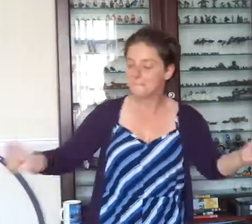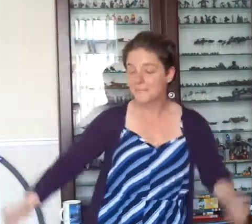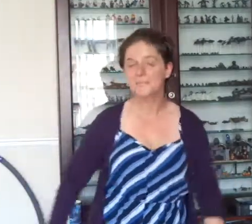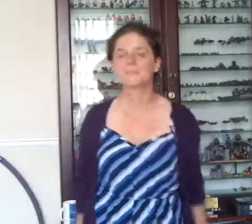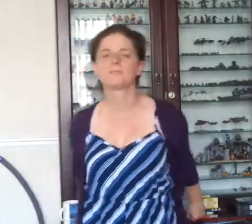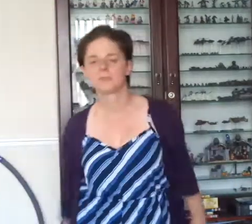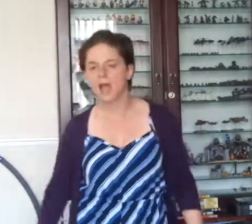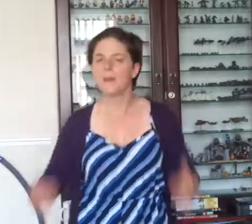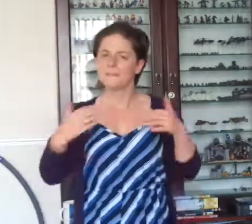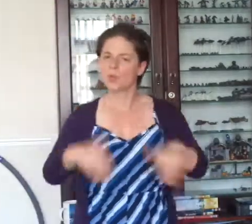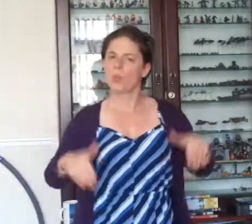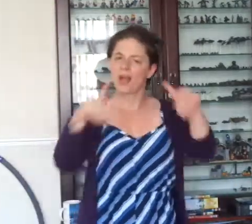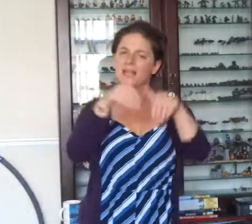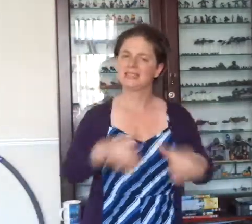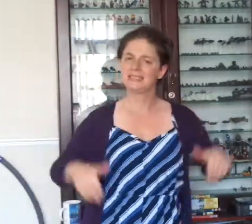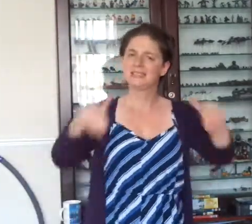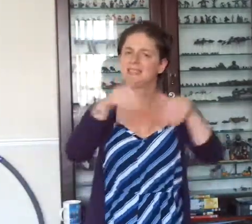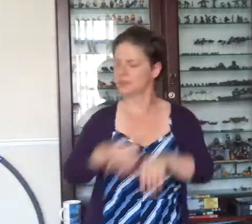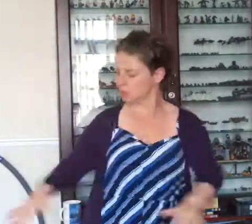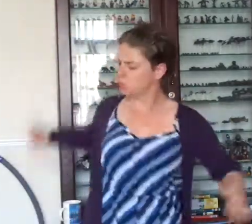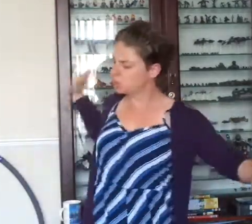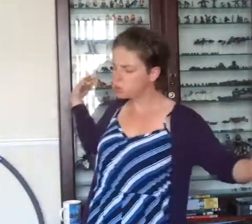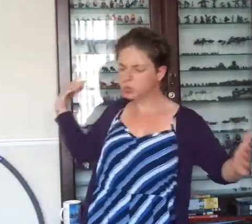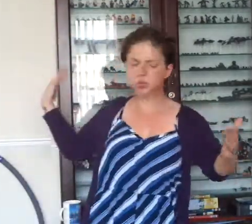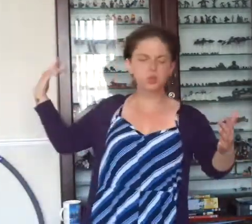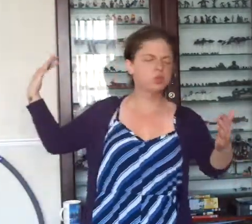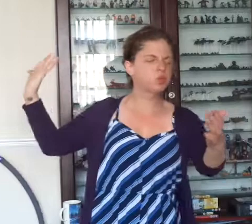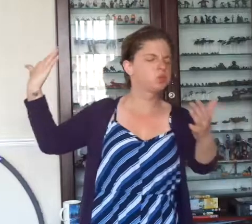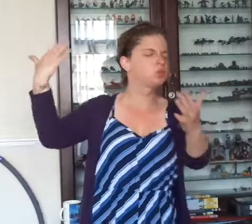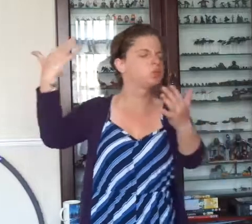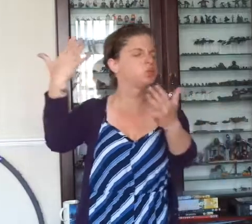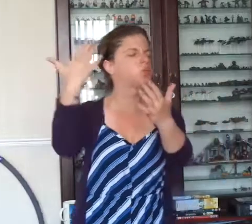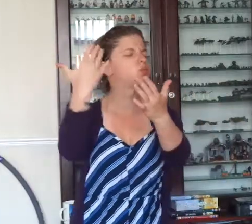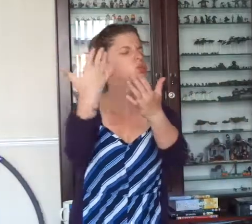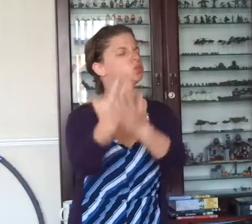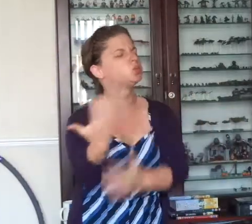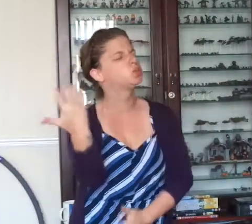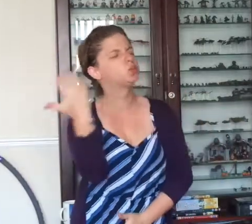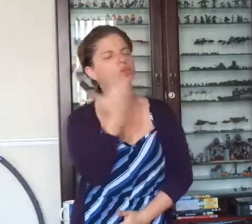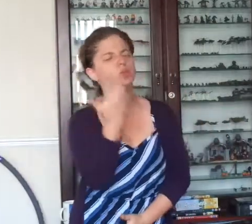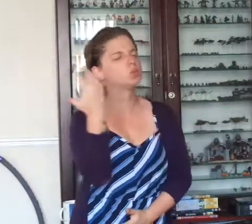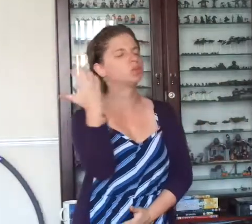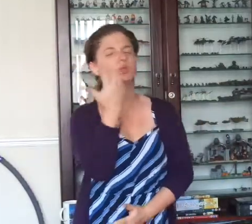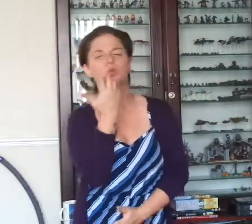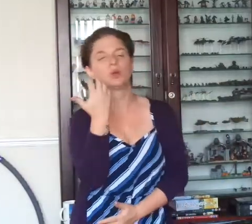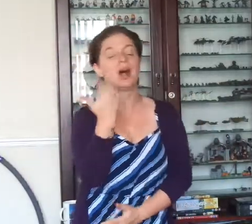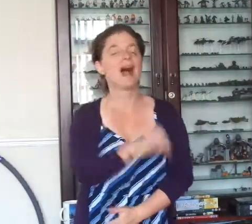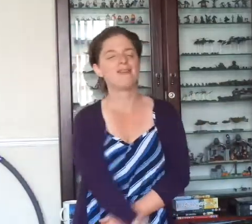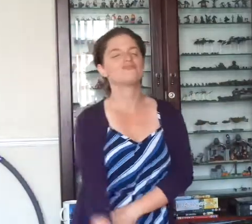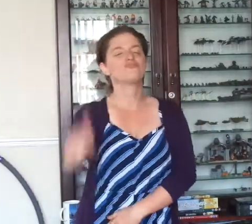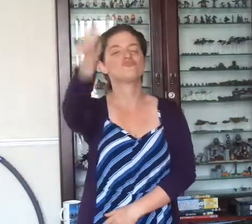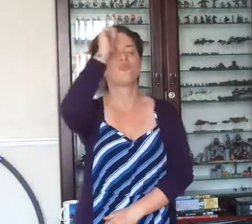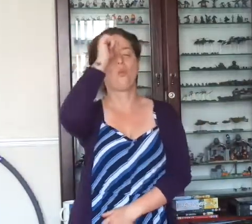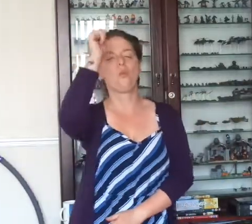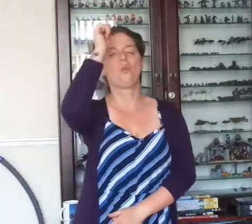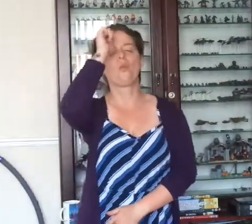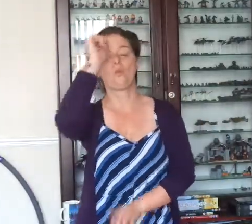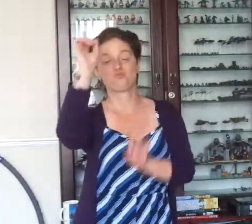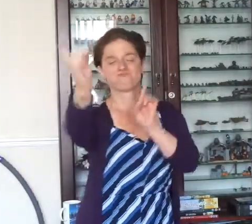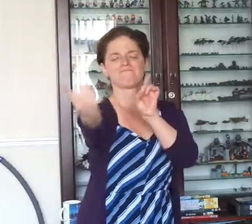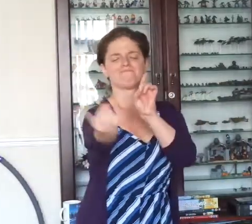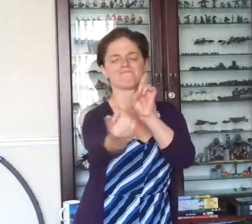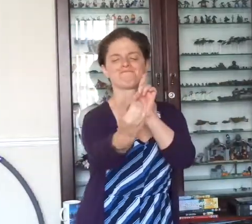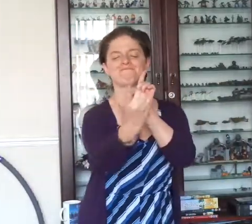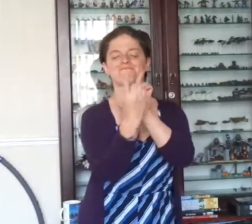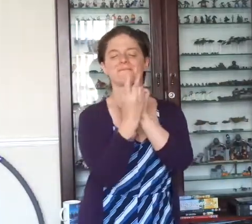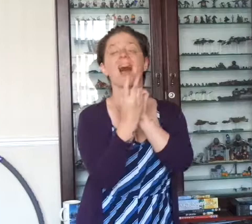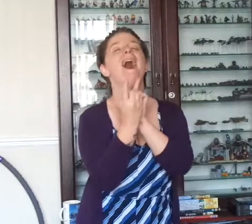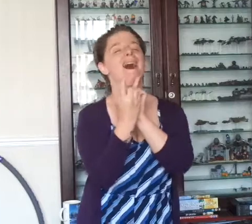I've been waitin' for you It's been so long I knew just what I would do When I heard your song